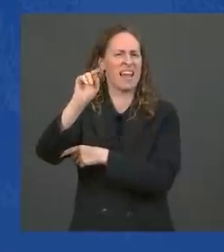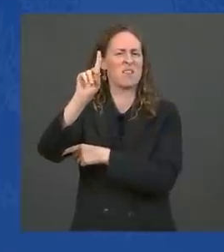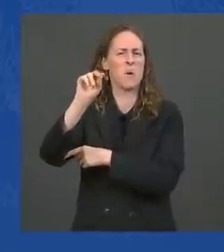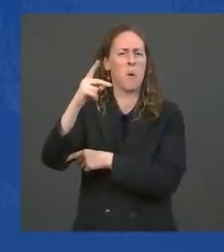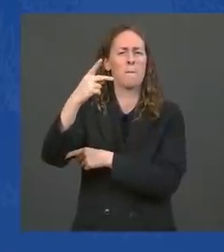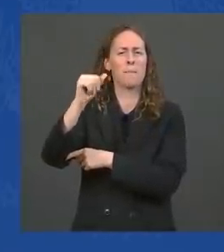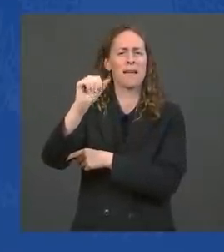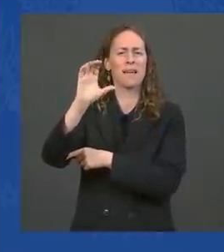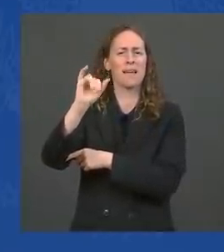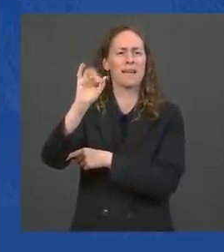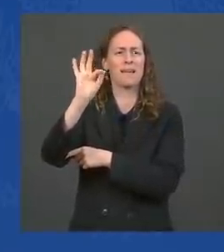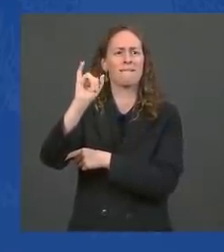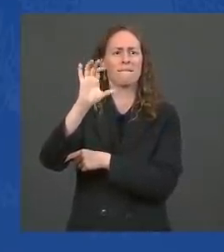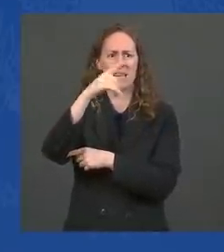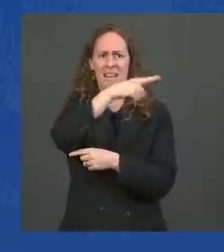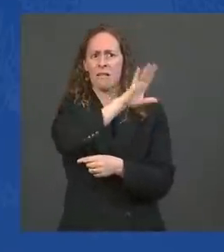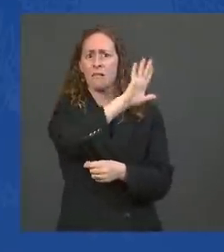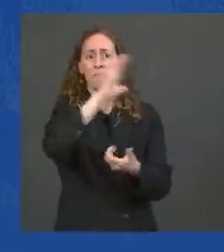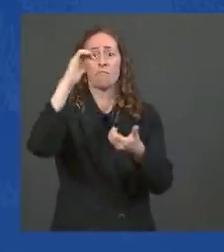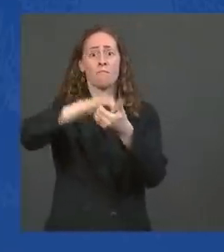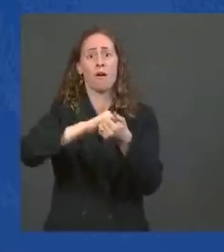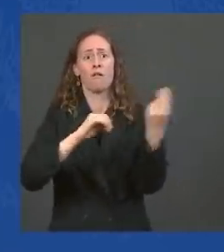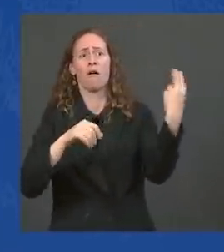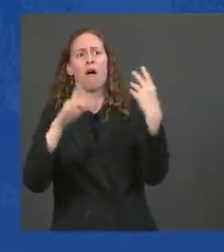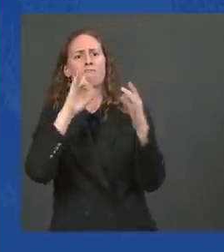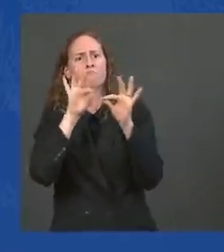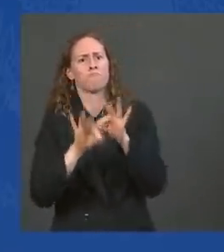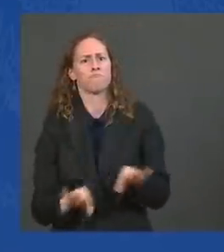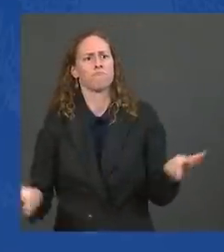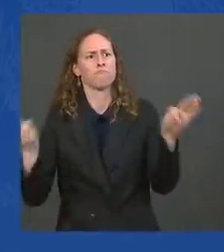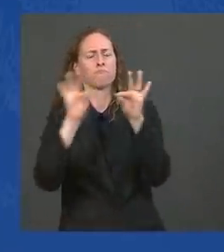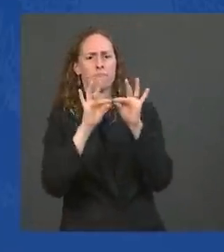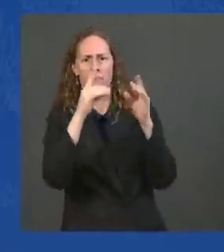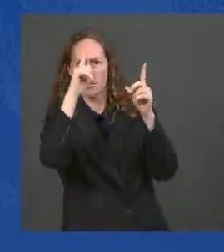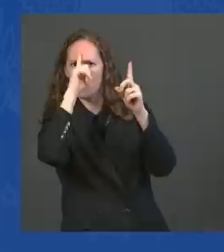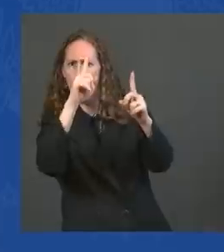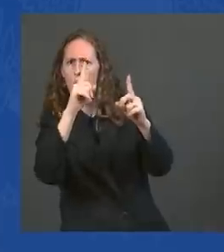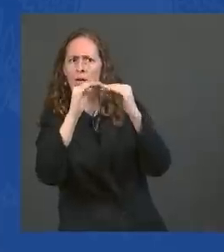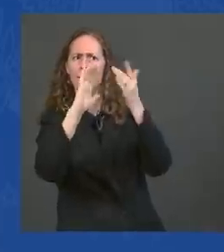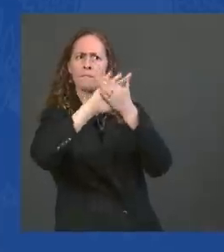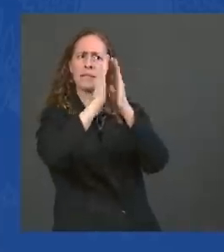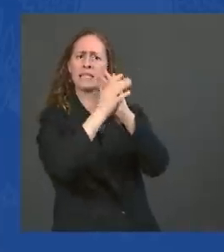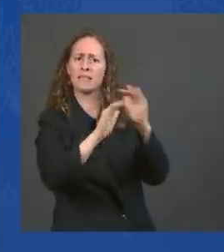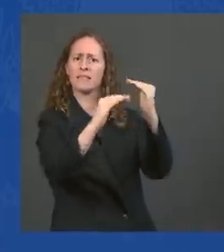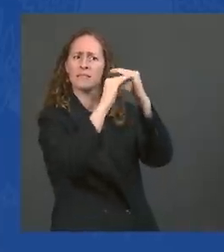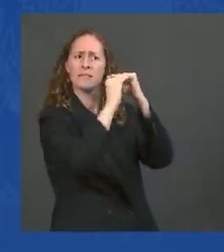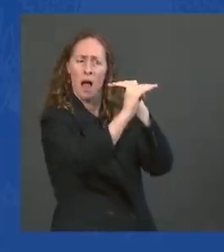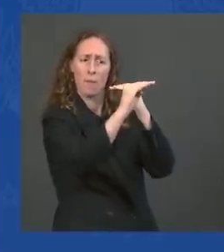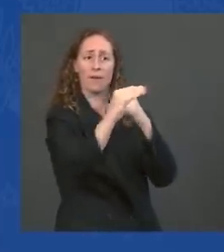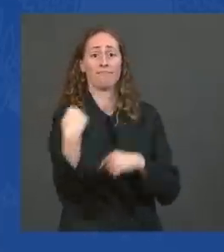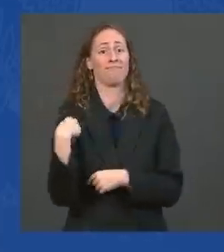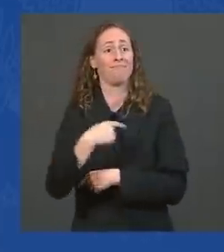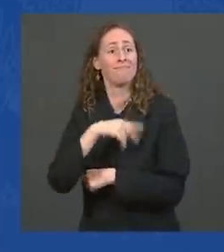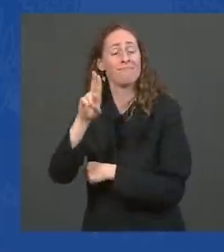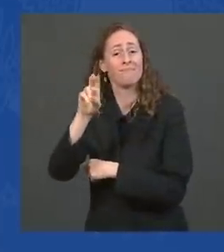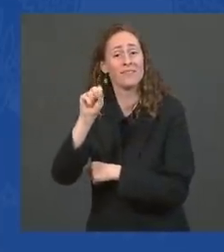the security and prosperity of the region. The United States looks forward to working closely with France and other key countries as we go forward.